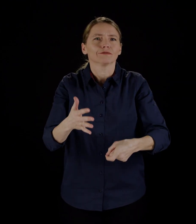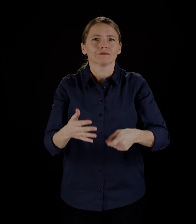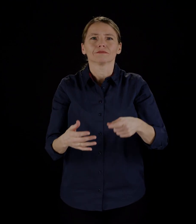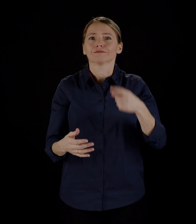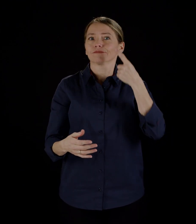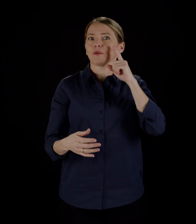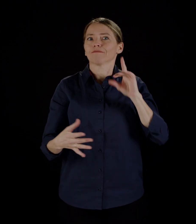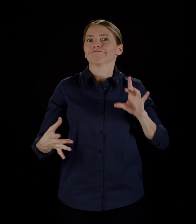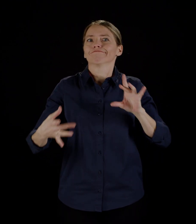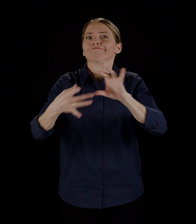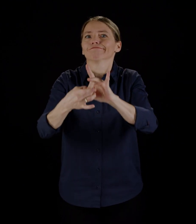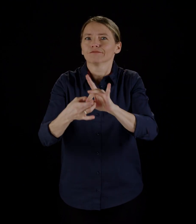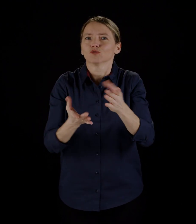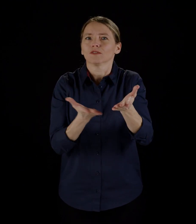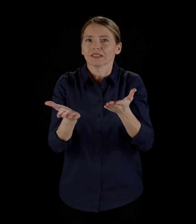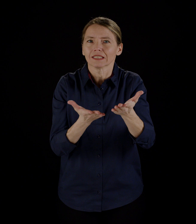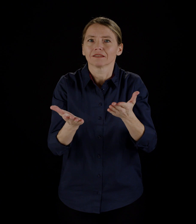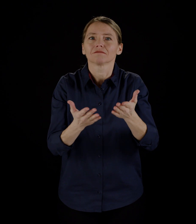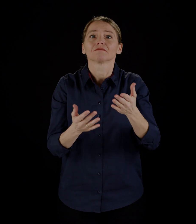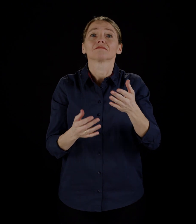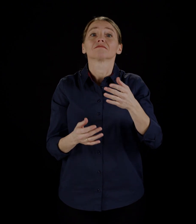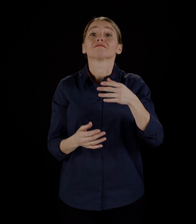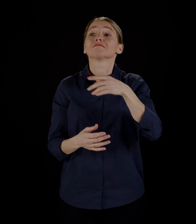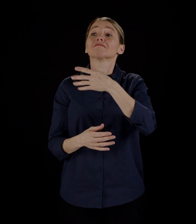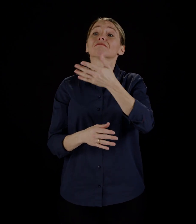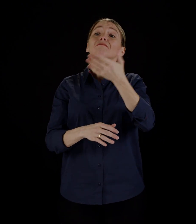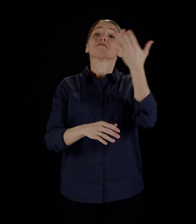services after being suspended for any reason.